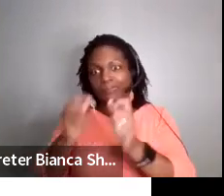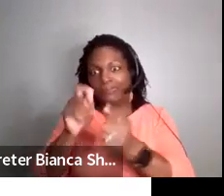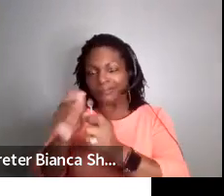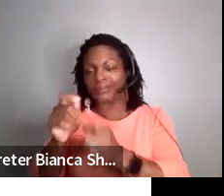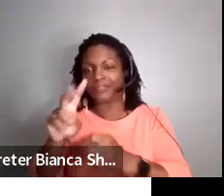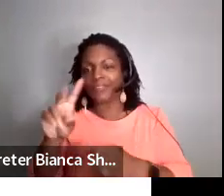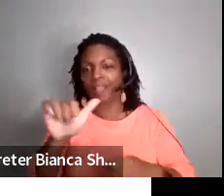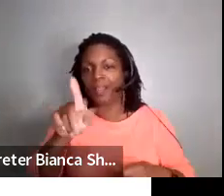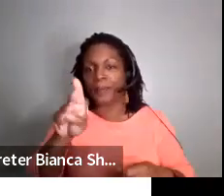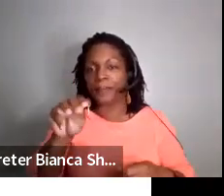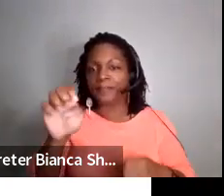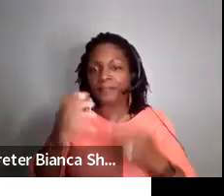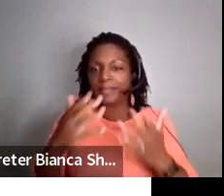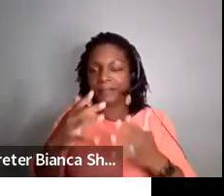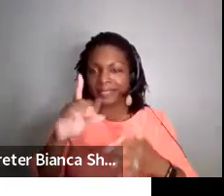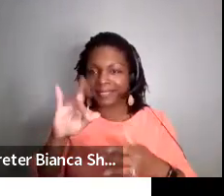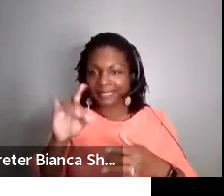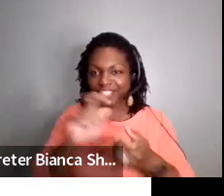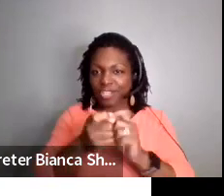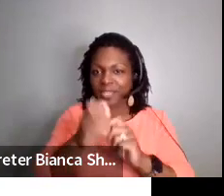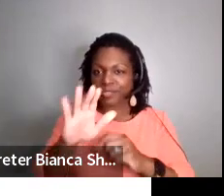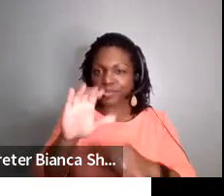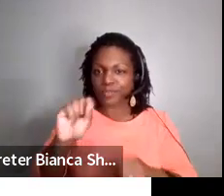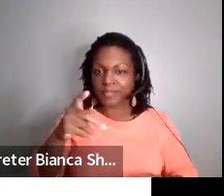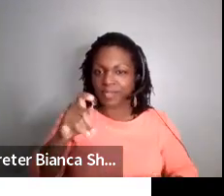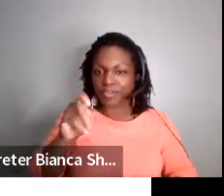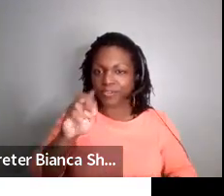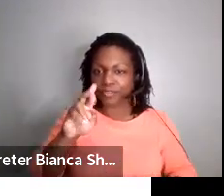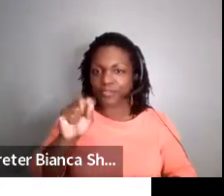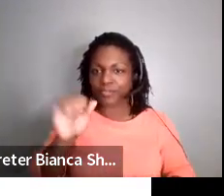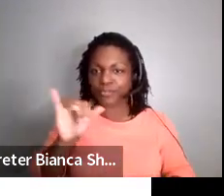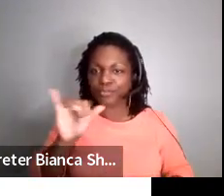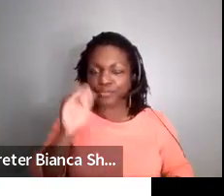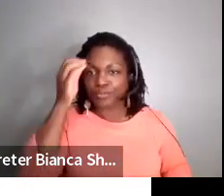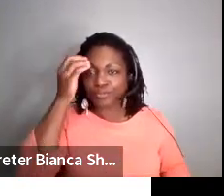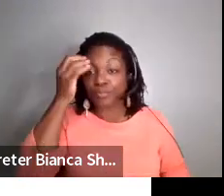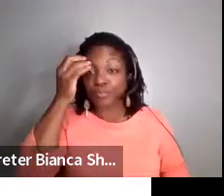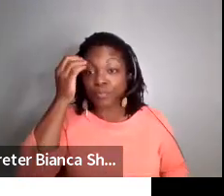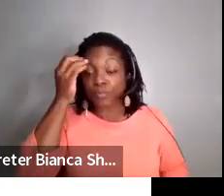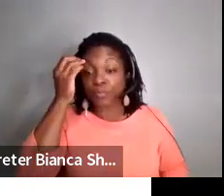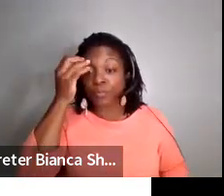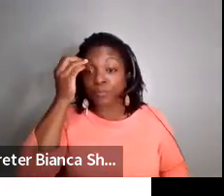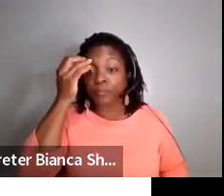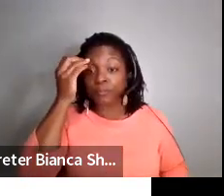Goodbye of your speakers